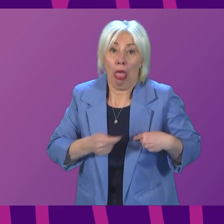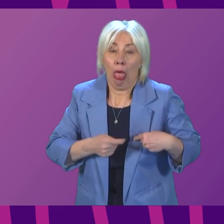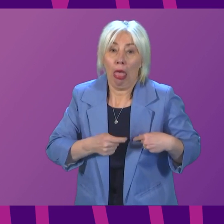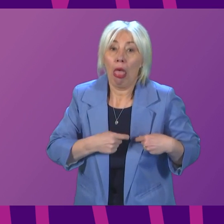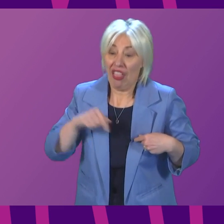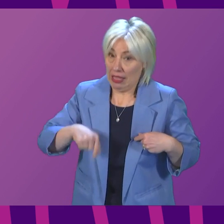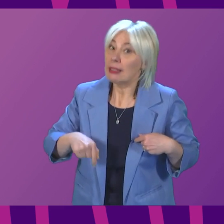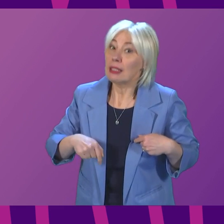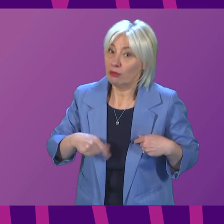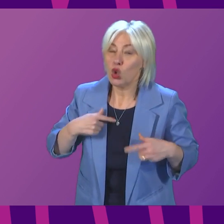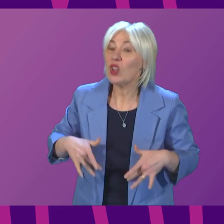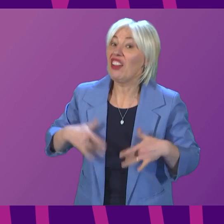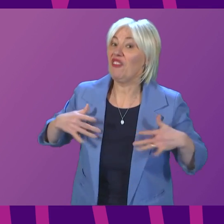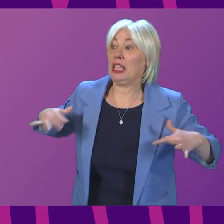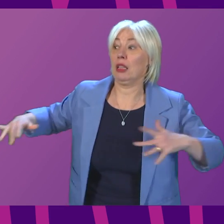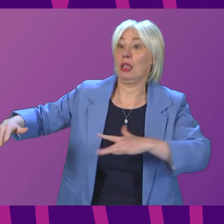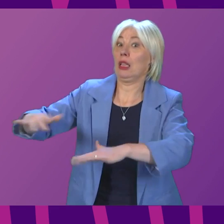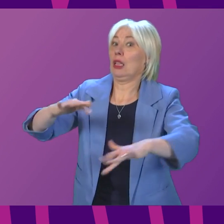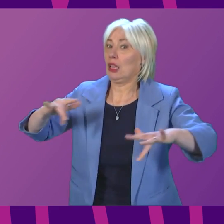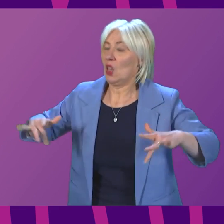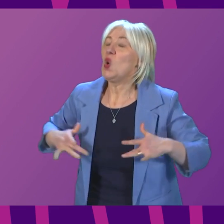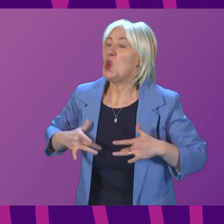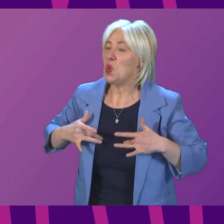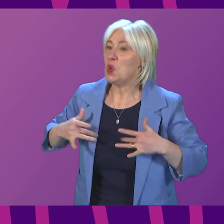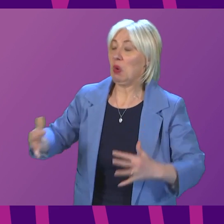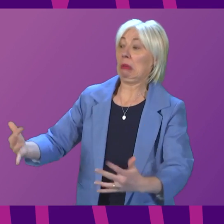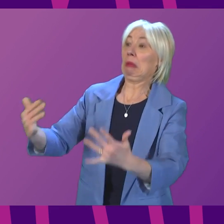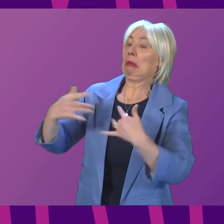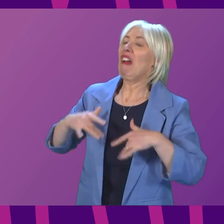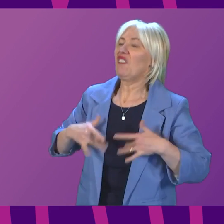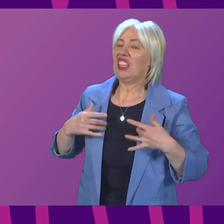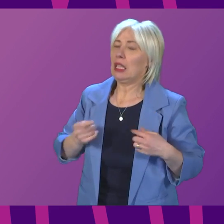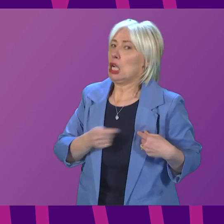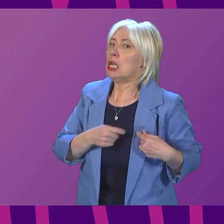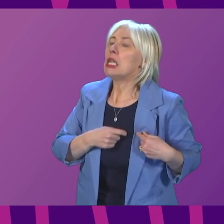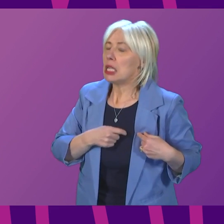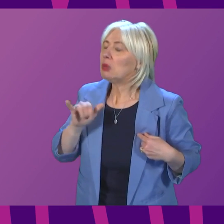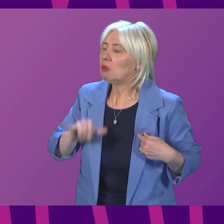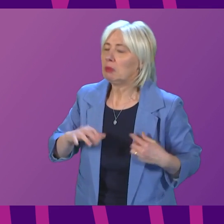You can feel the discomfort coming from them because they know that, when the people of